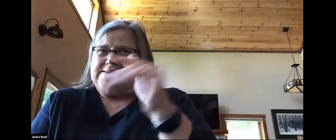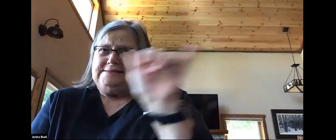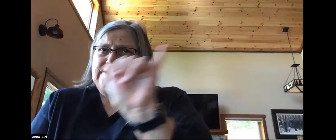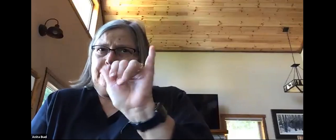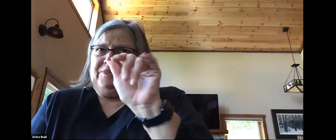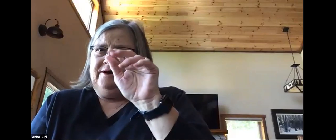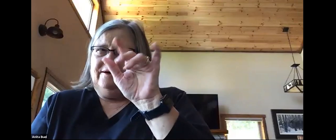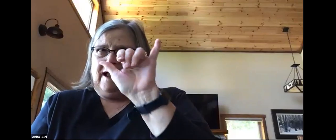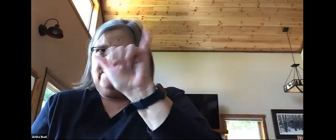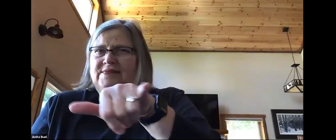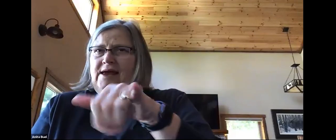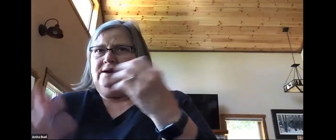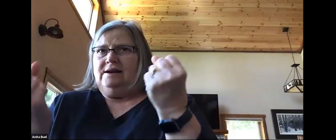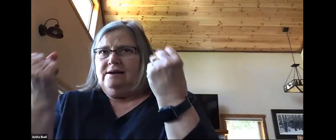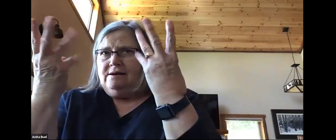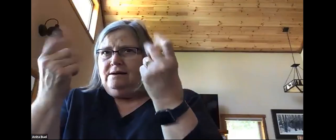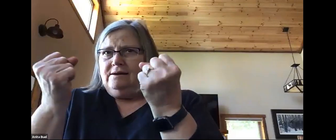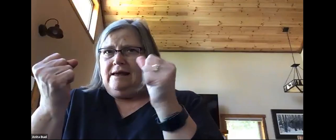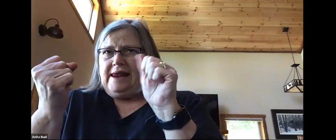I would like to see something similar to that.